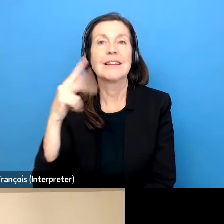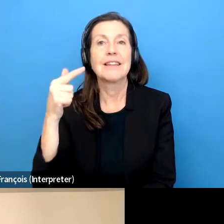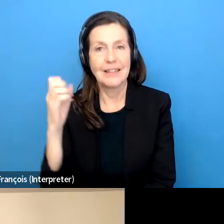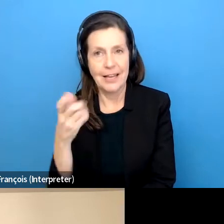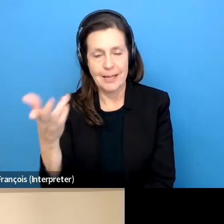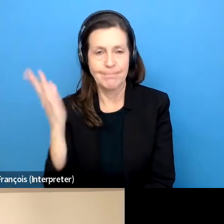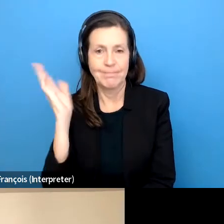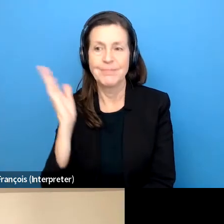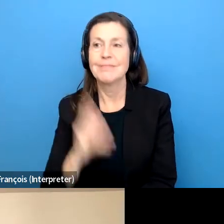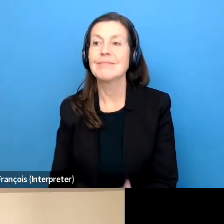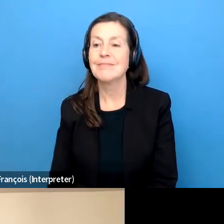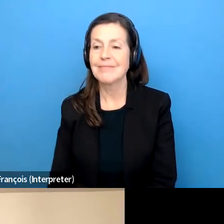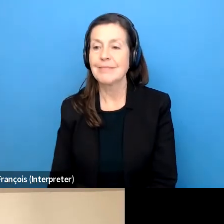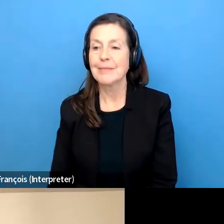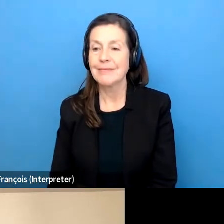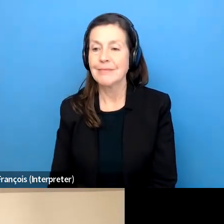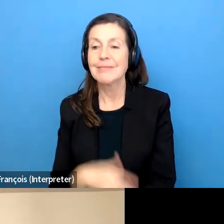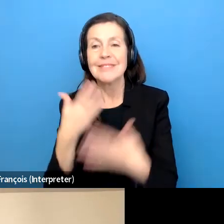Thank you very much, dear Ana.